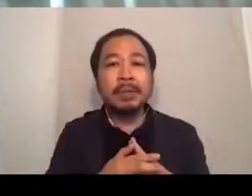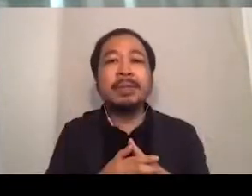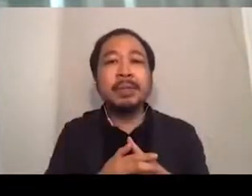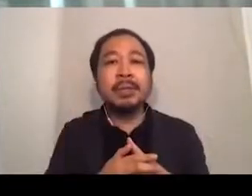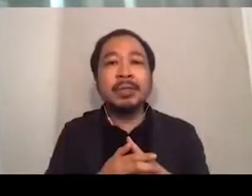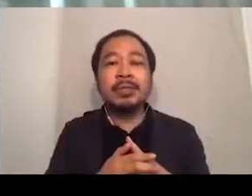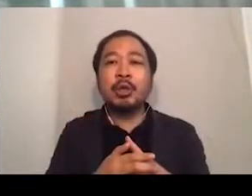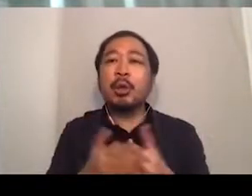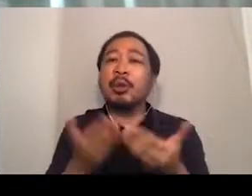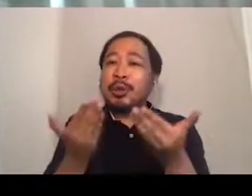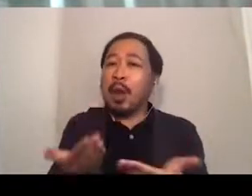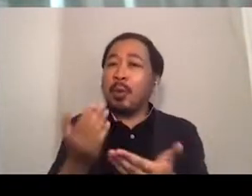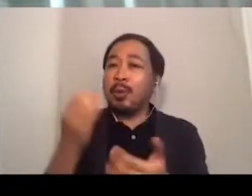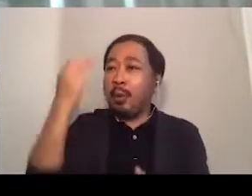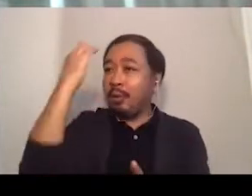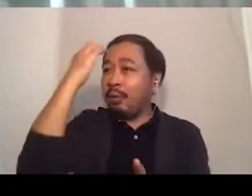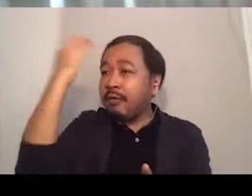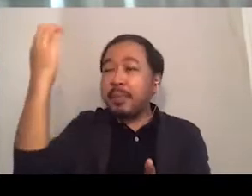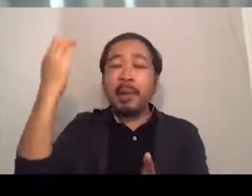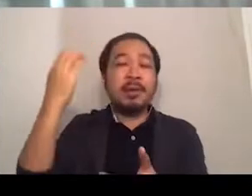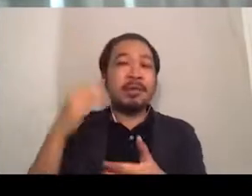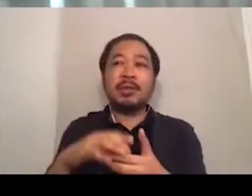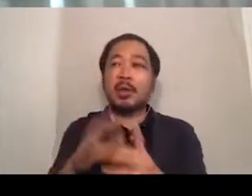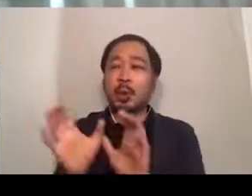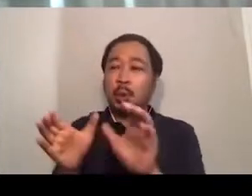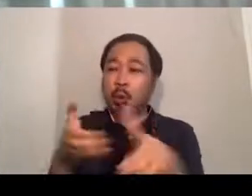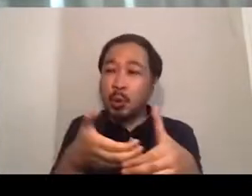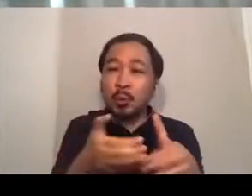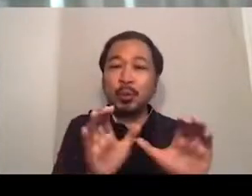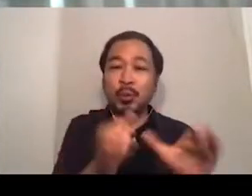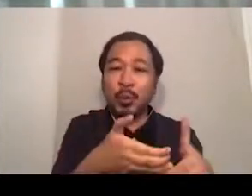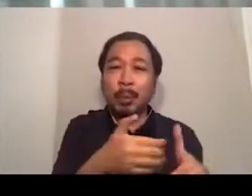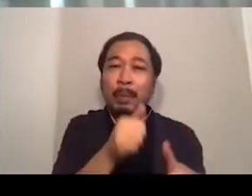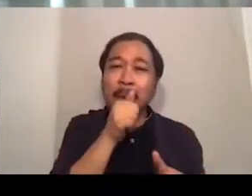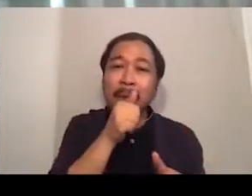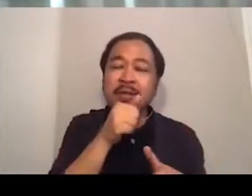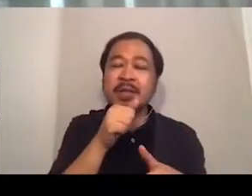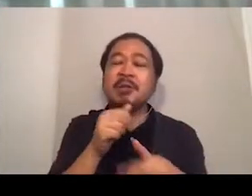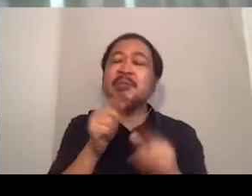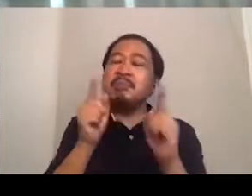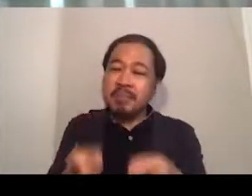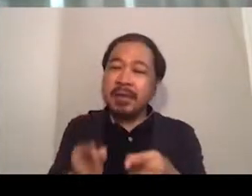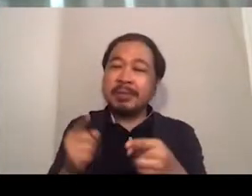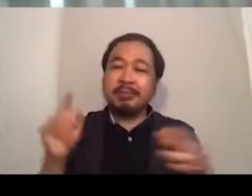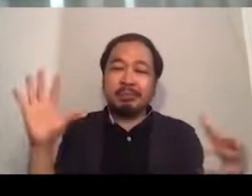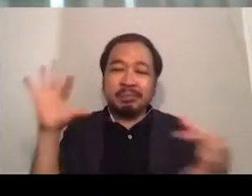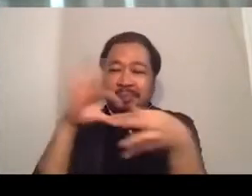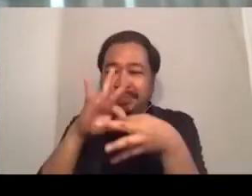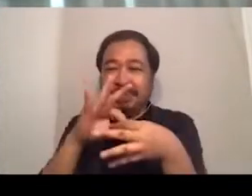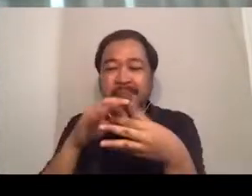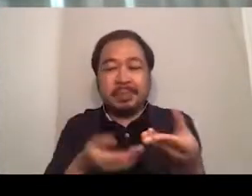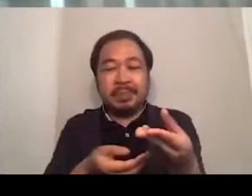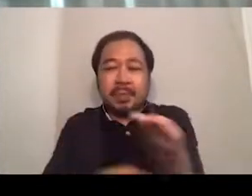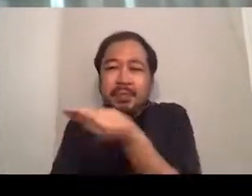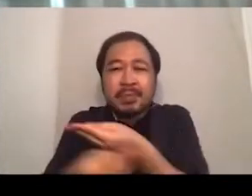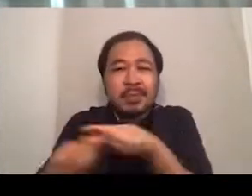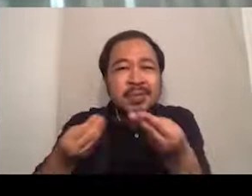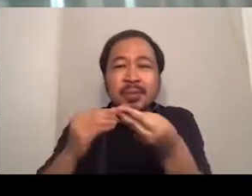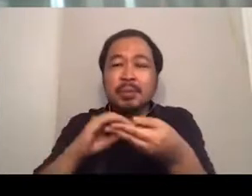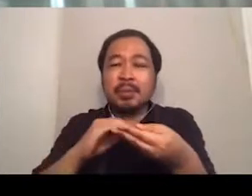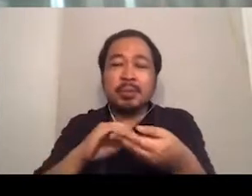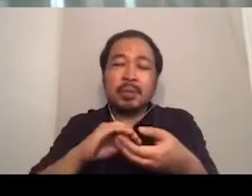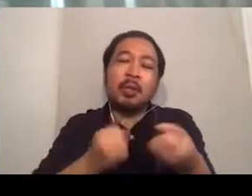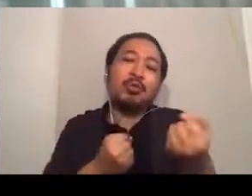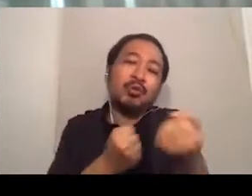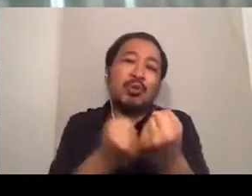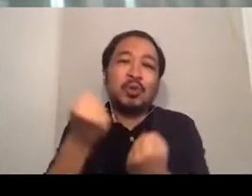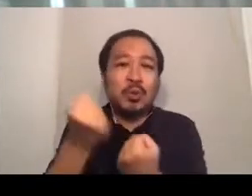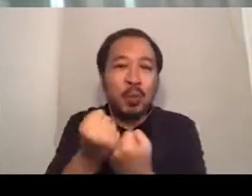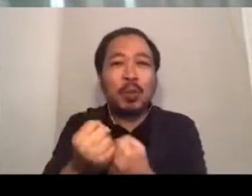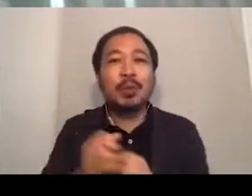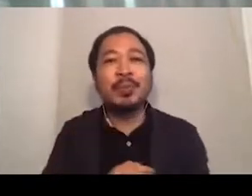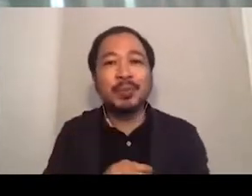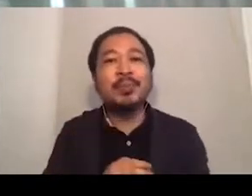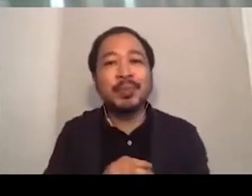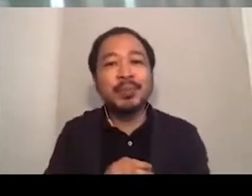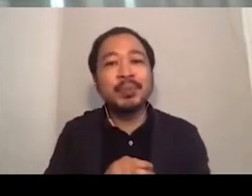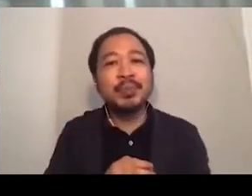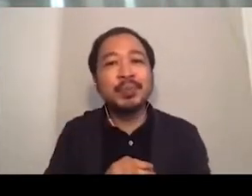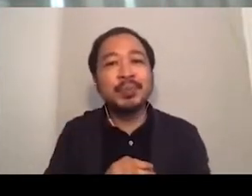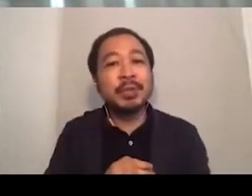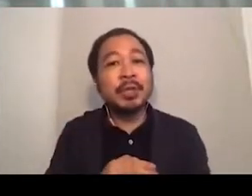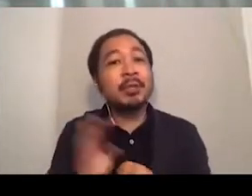several measures need to be addressed. We are talking about medical health services, rehabilitation services-